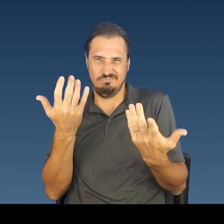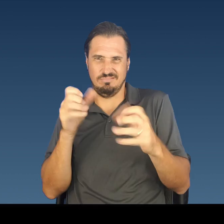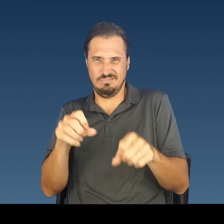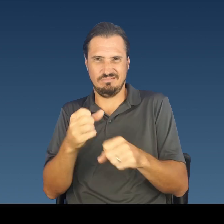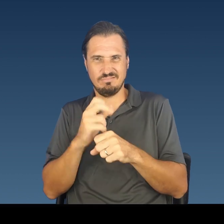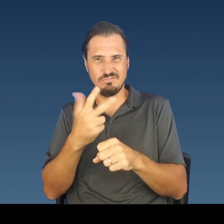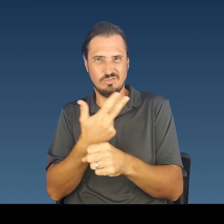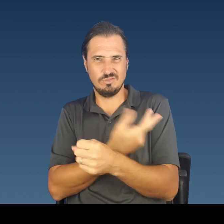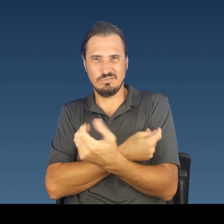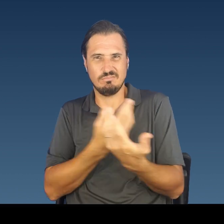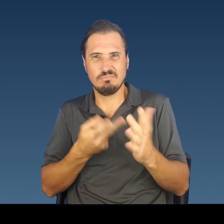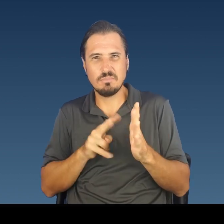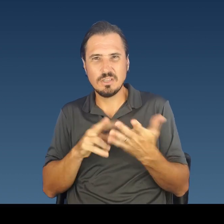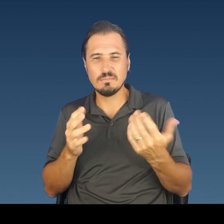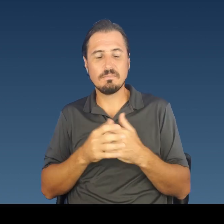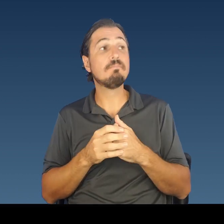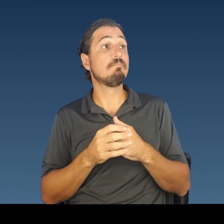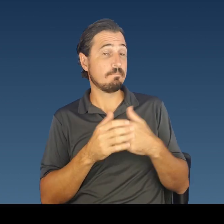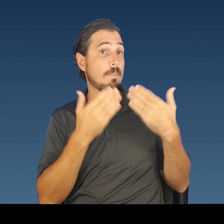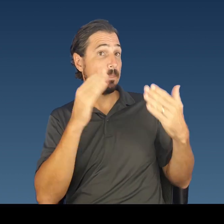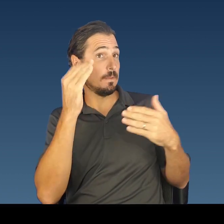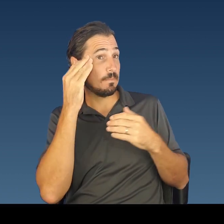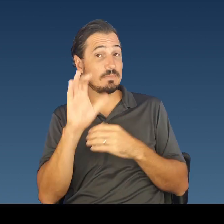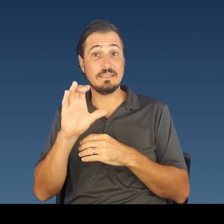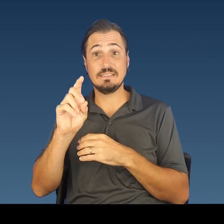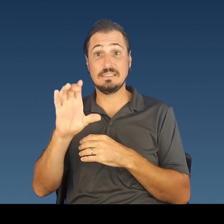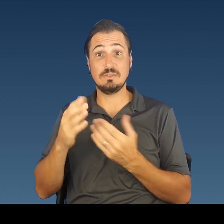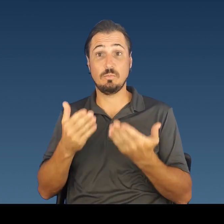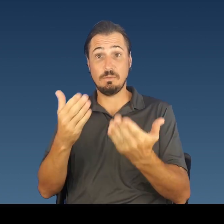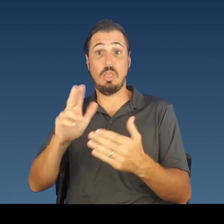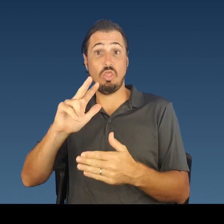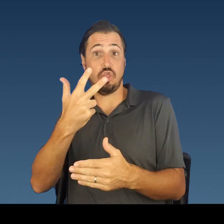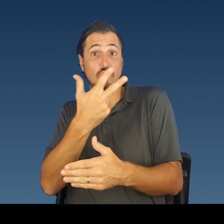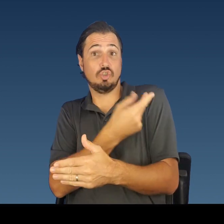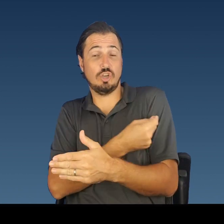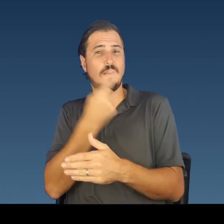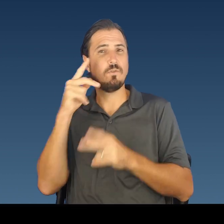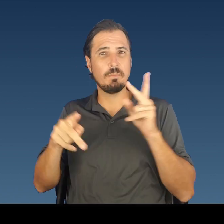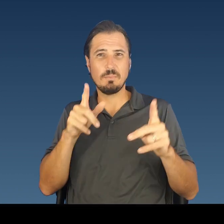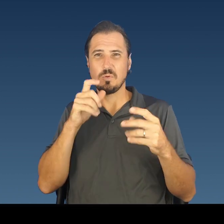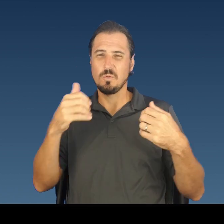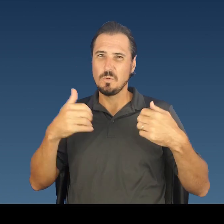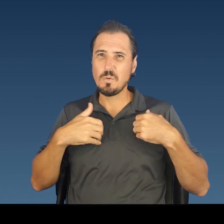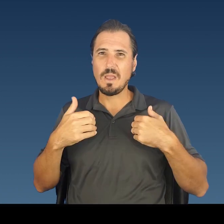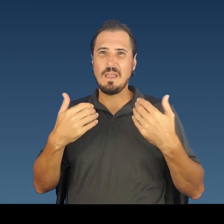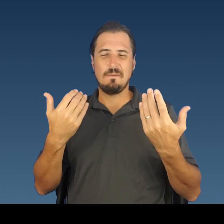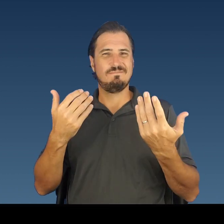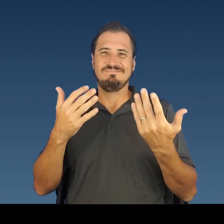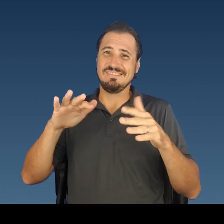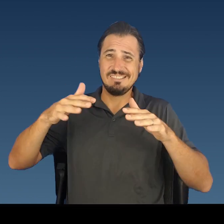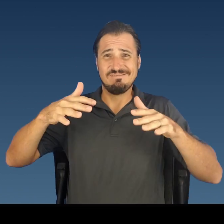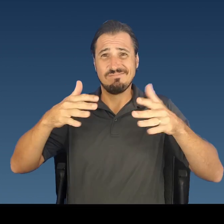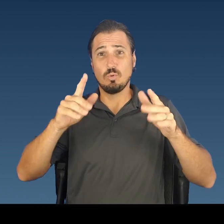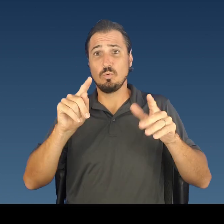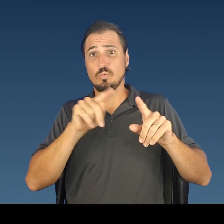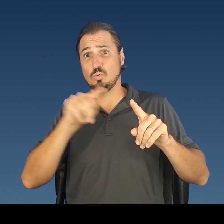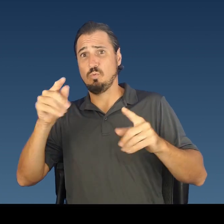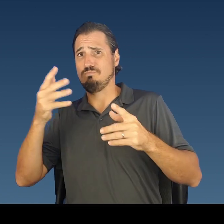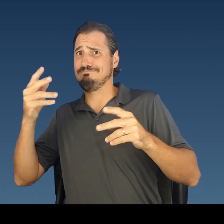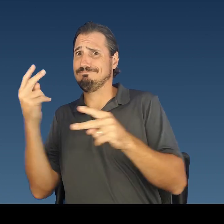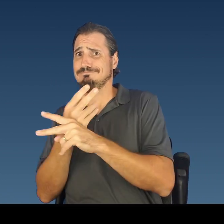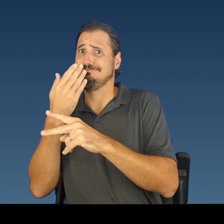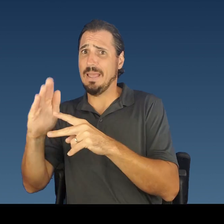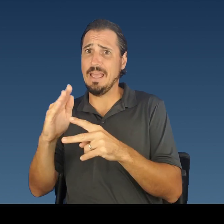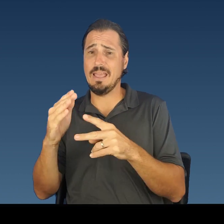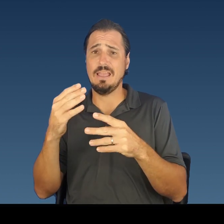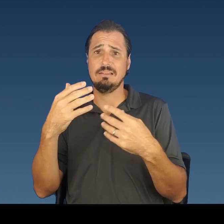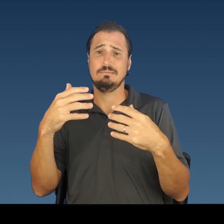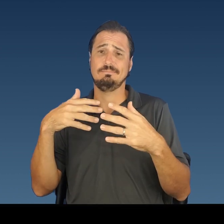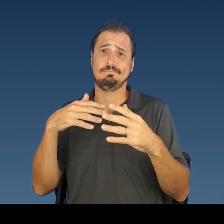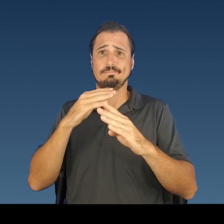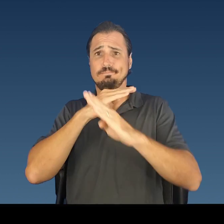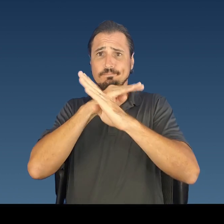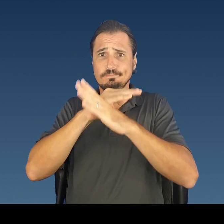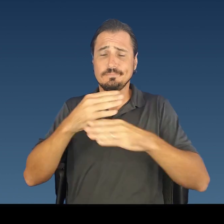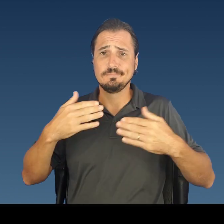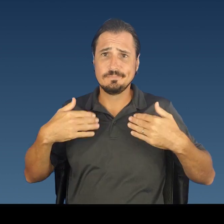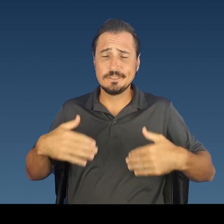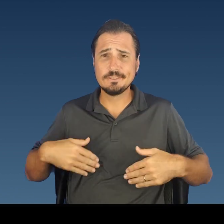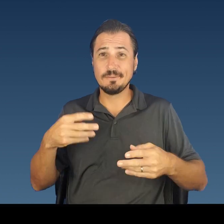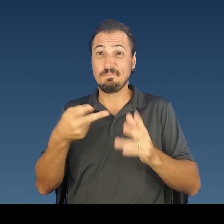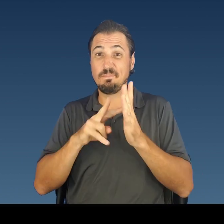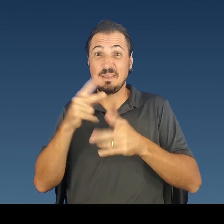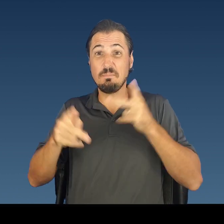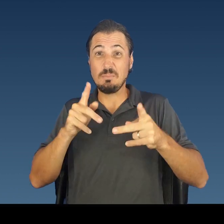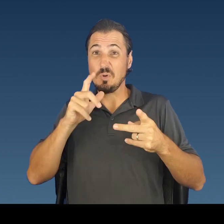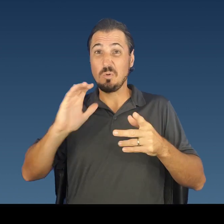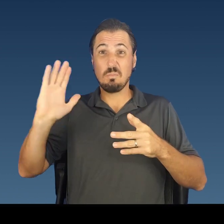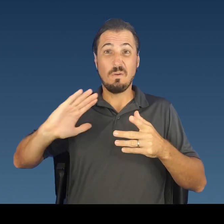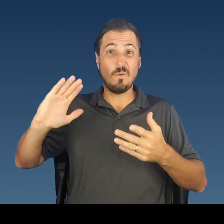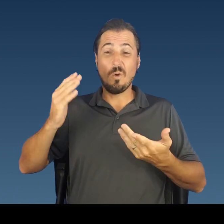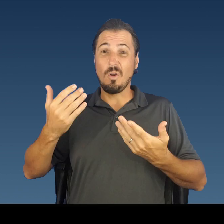The CDC is recommending a third dose only for people with moderate to severely compromised immune systems. Examples include organ transplant recipients and those undergoing treatment